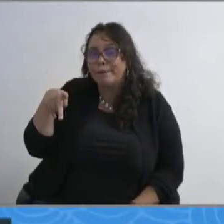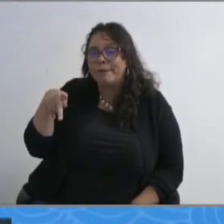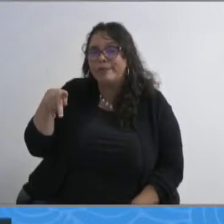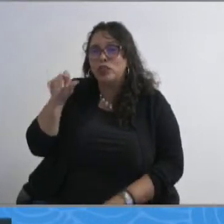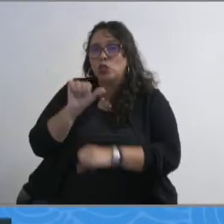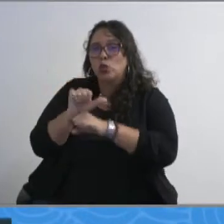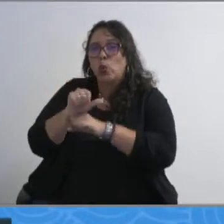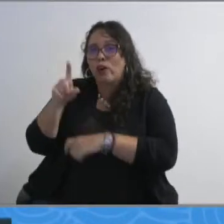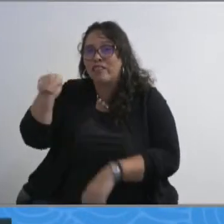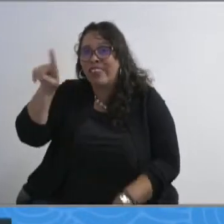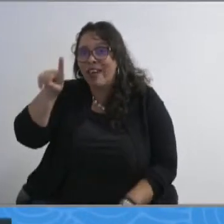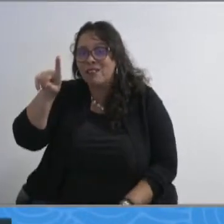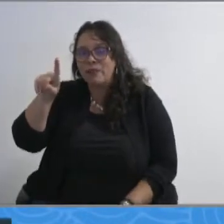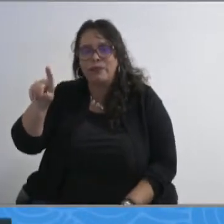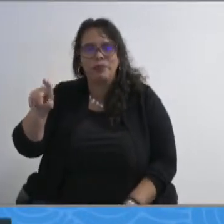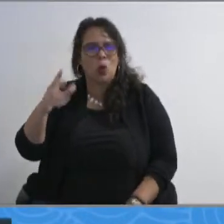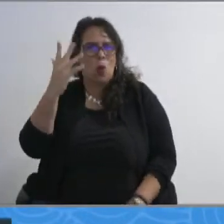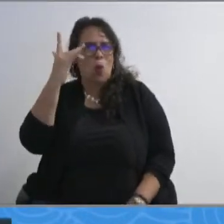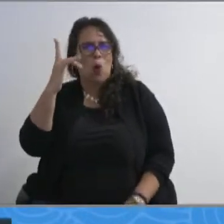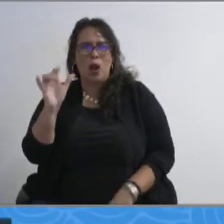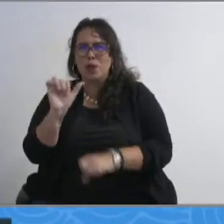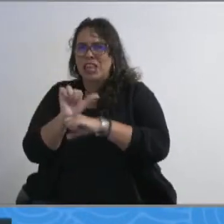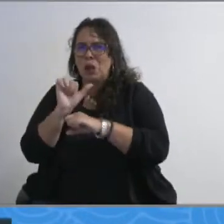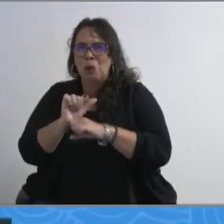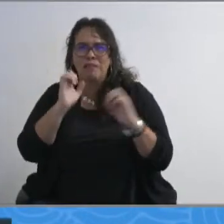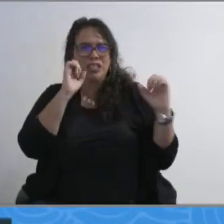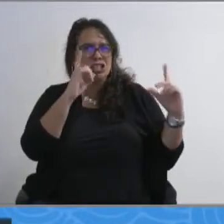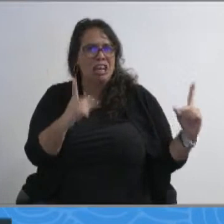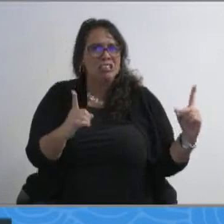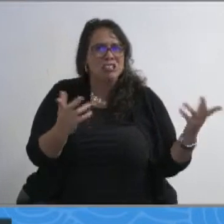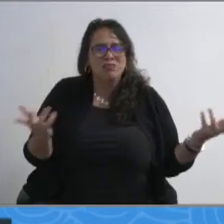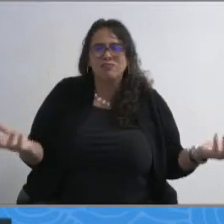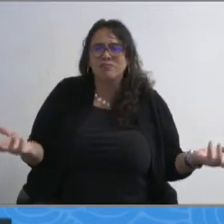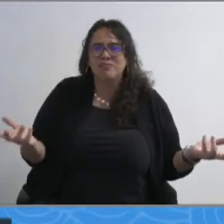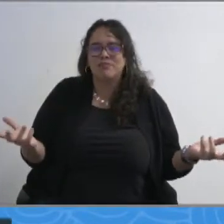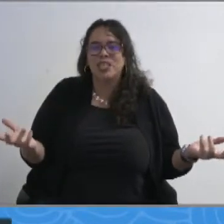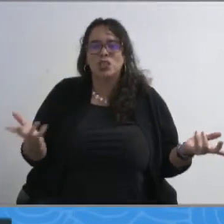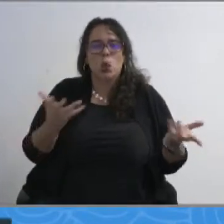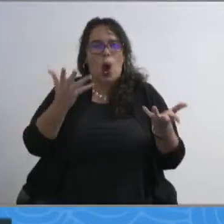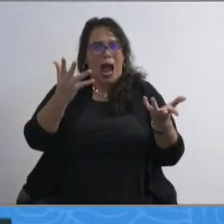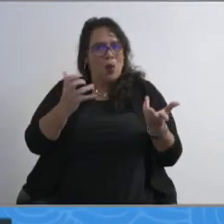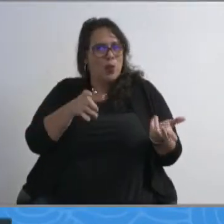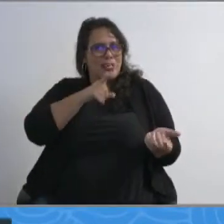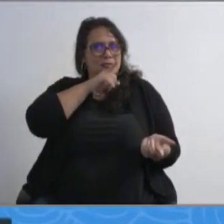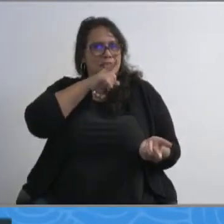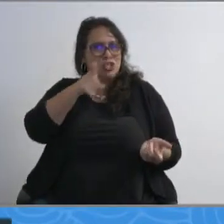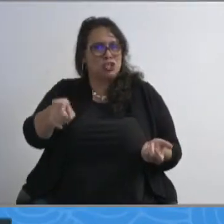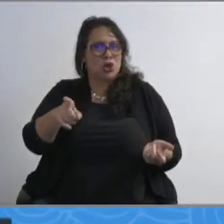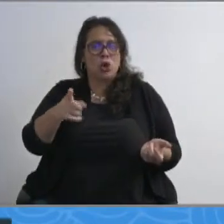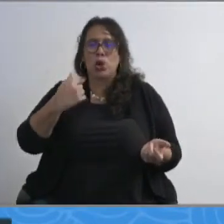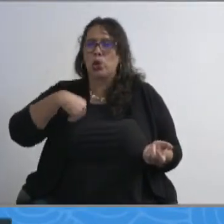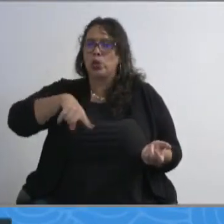when they have to manage their household? So, I just wanted to make sure that we can throw out stats